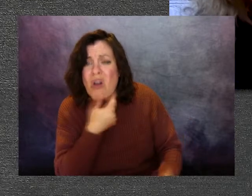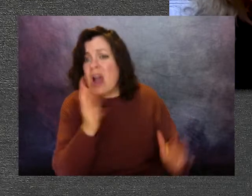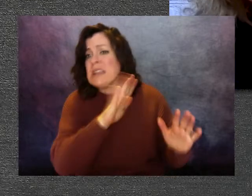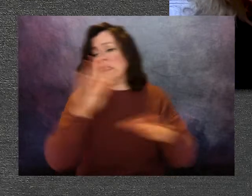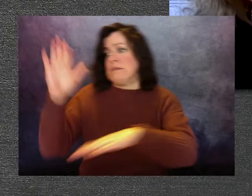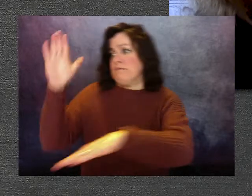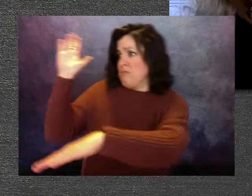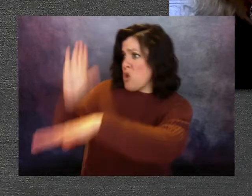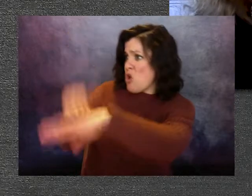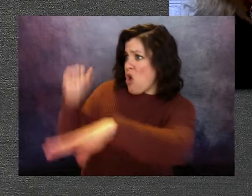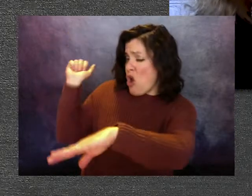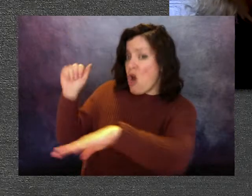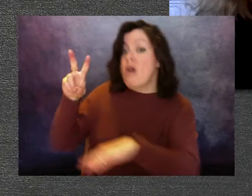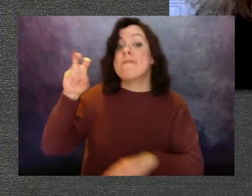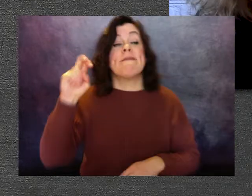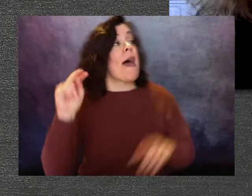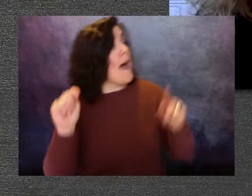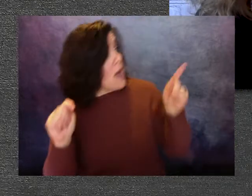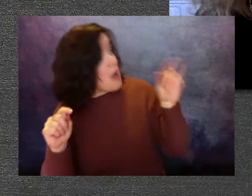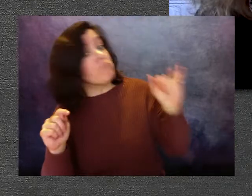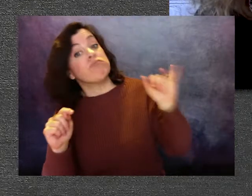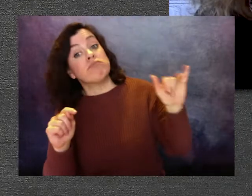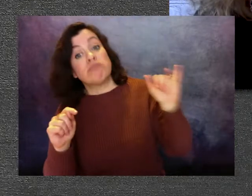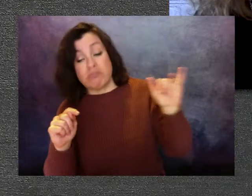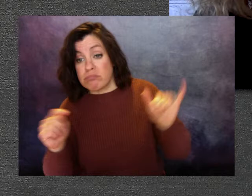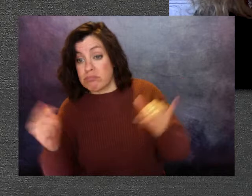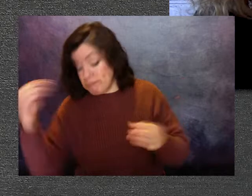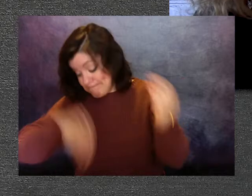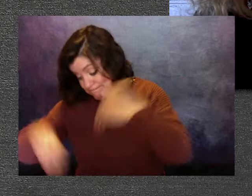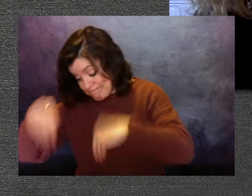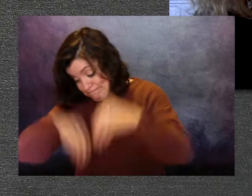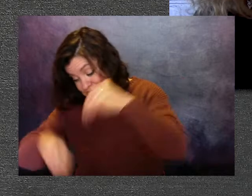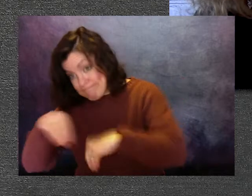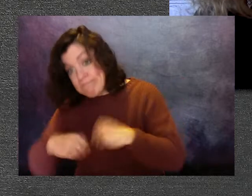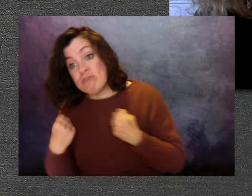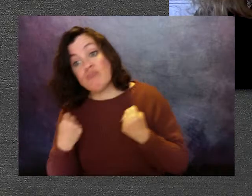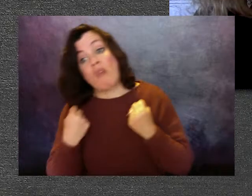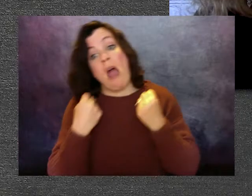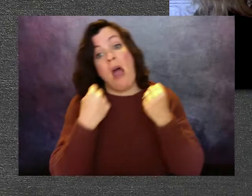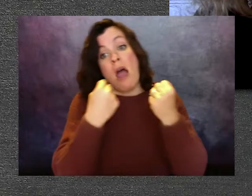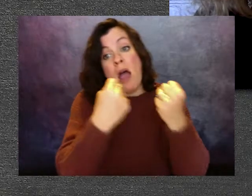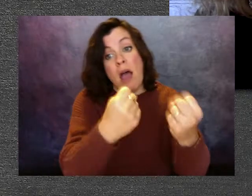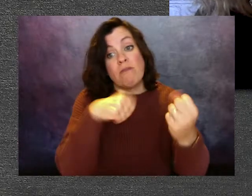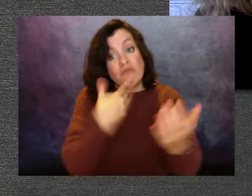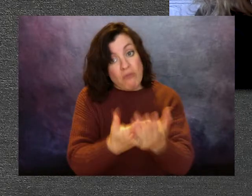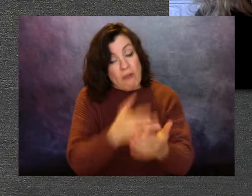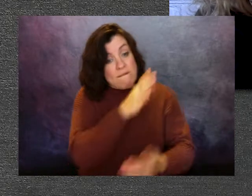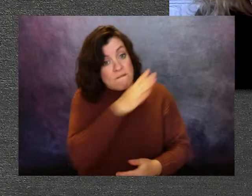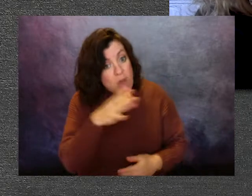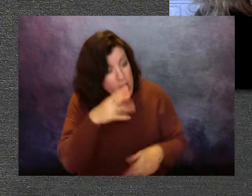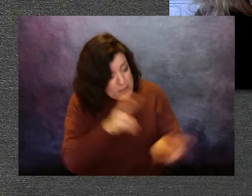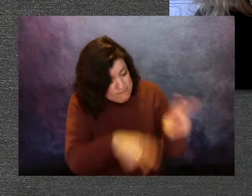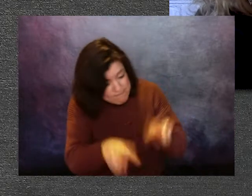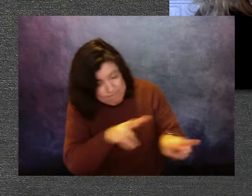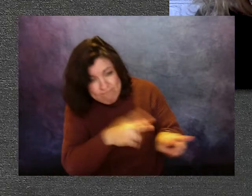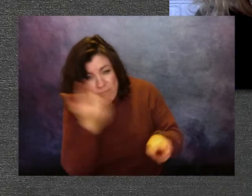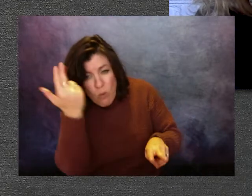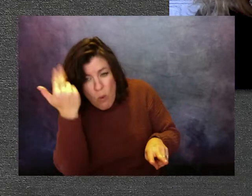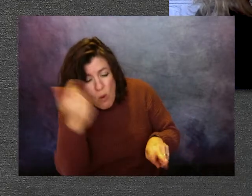She drives the medical truck out to the farm. She sows up the horses cut and covers it with a bandage.